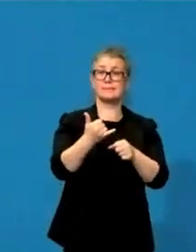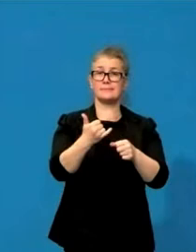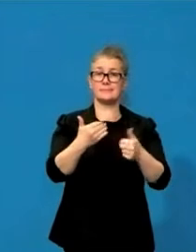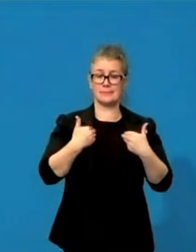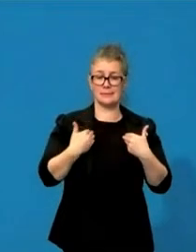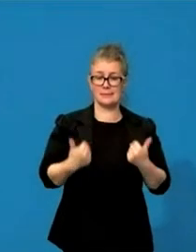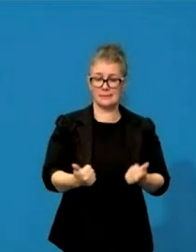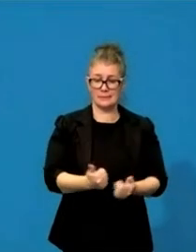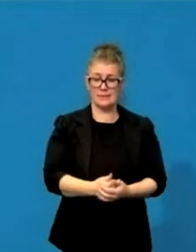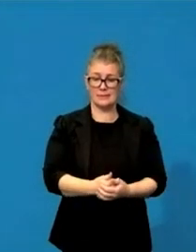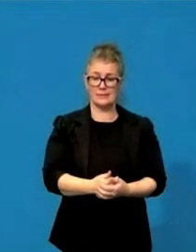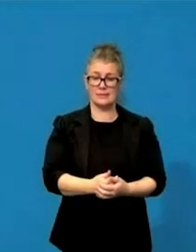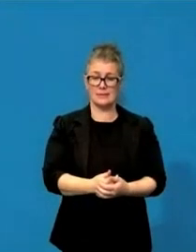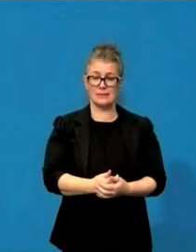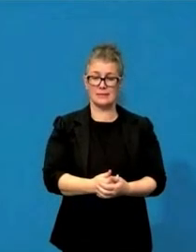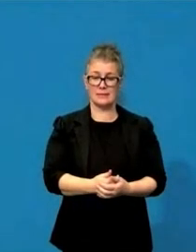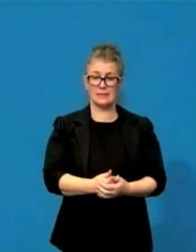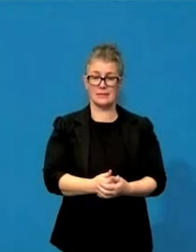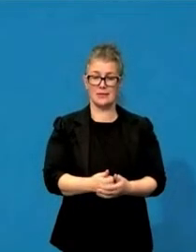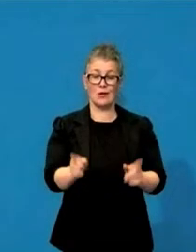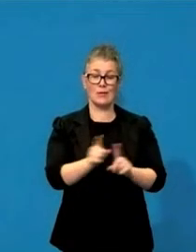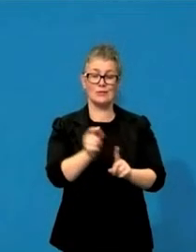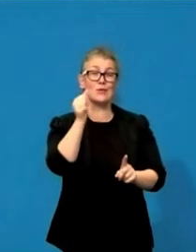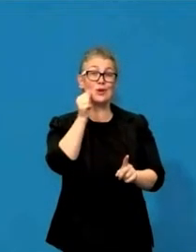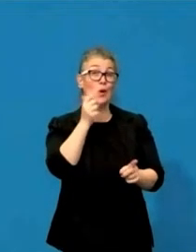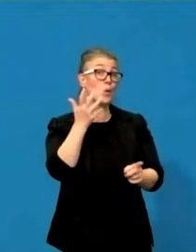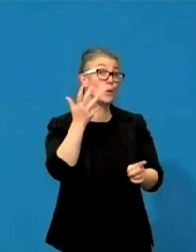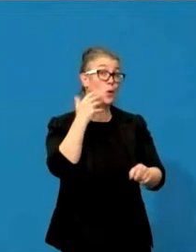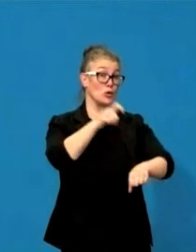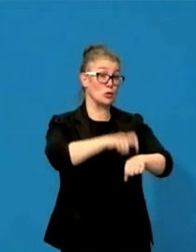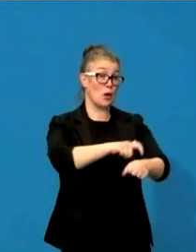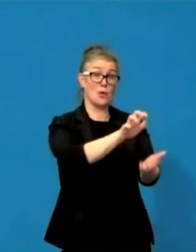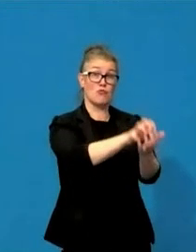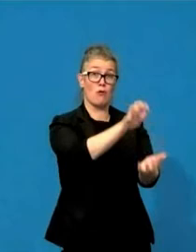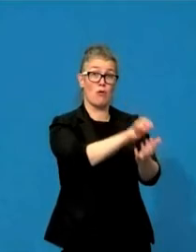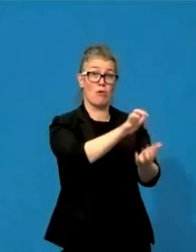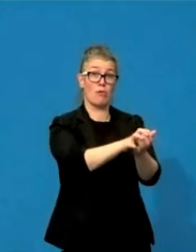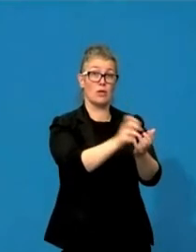When a certain tree is flowering, yeah, we know that the crocodiles are laying eggs and about to hatch and that.